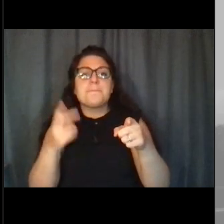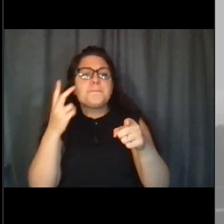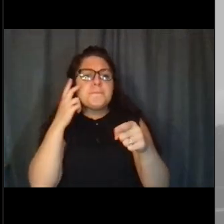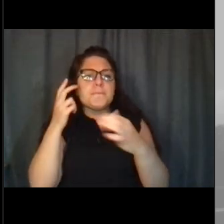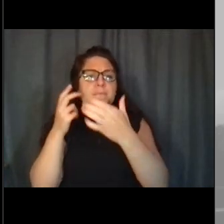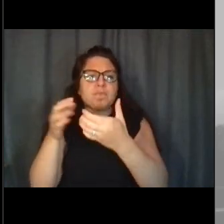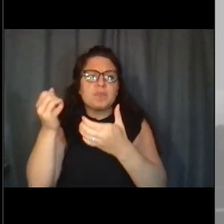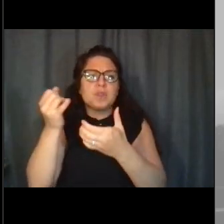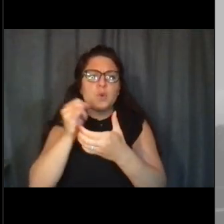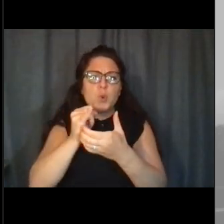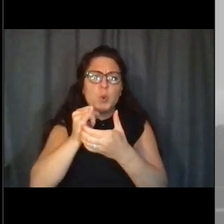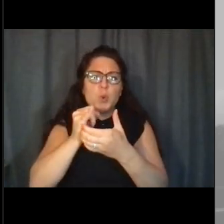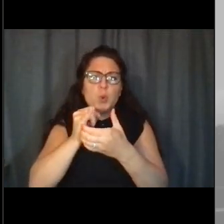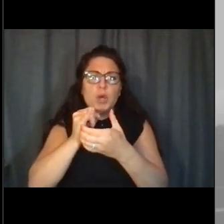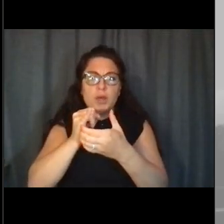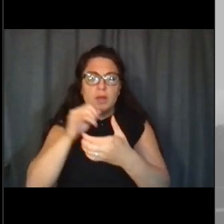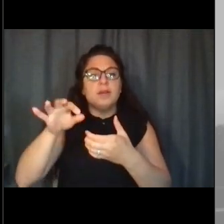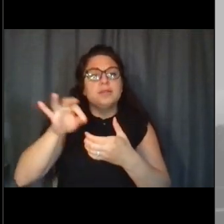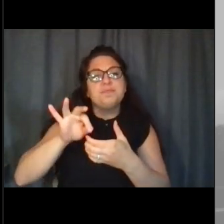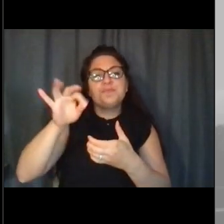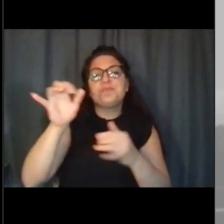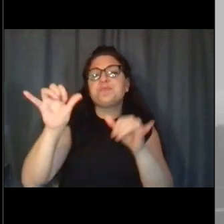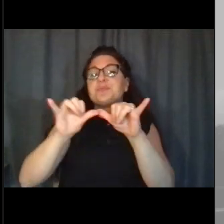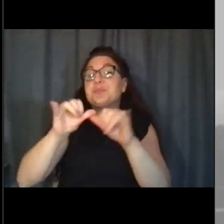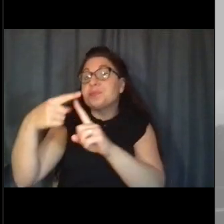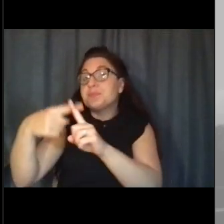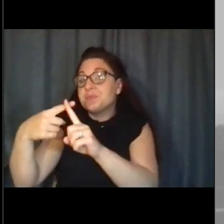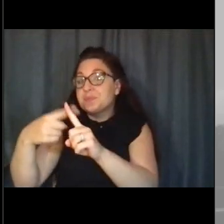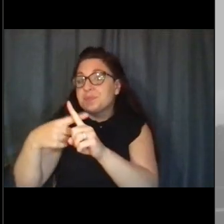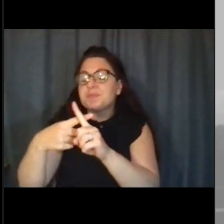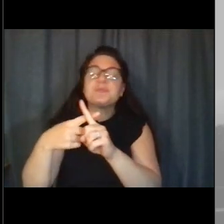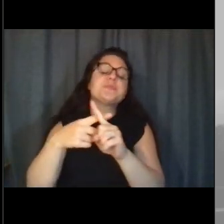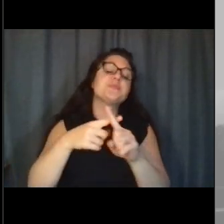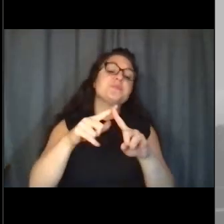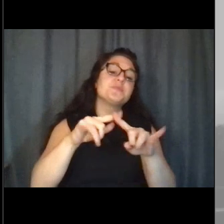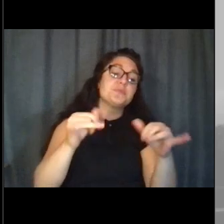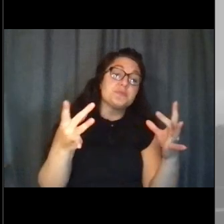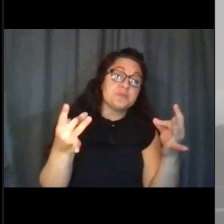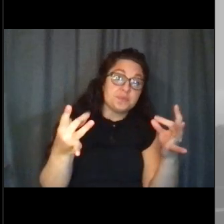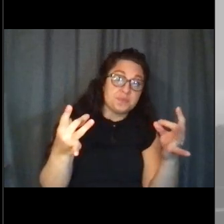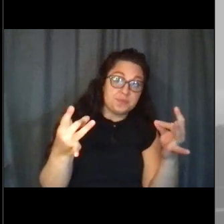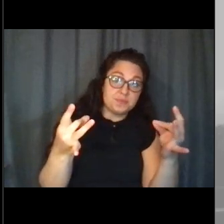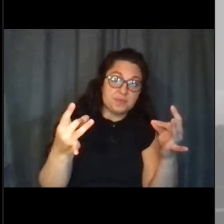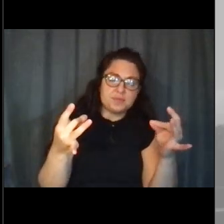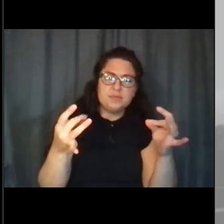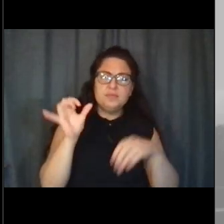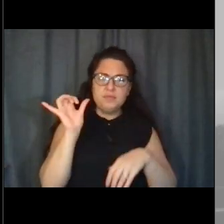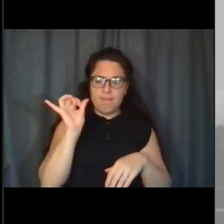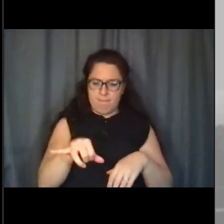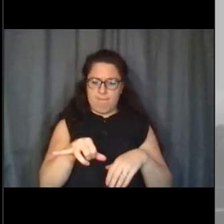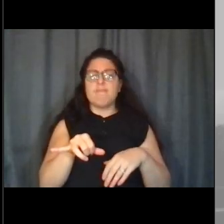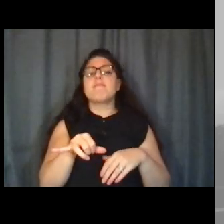that measures temperature. And there's a sensor that measures relative humidity. And then we can track its motion and figure out how strong the winds were.